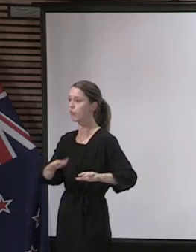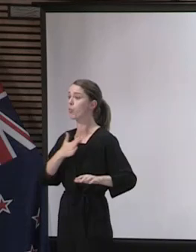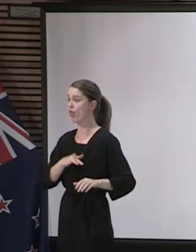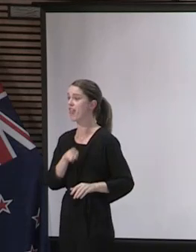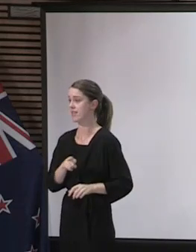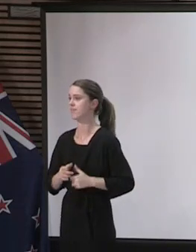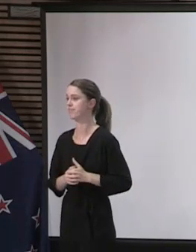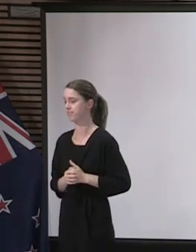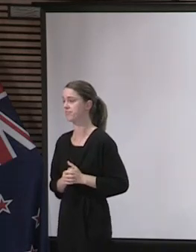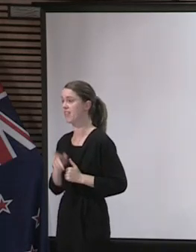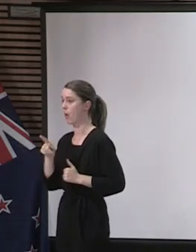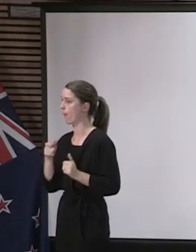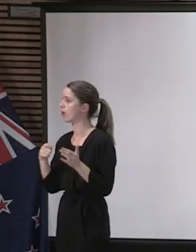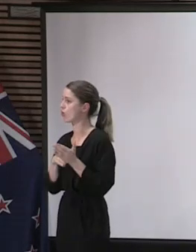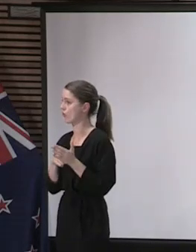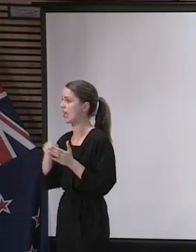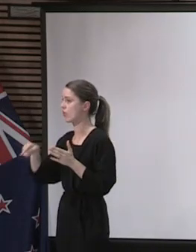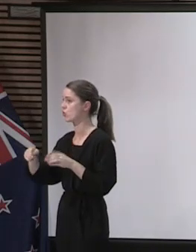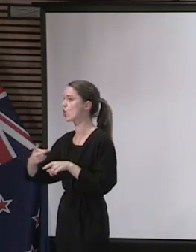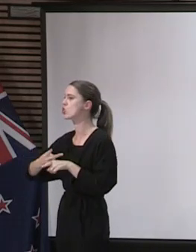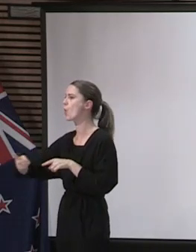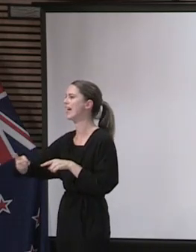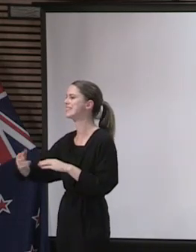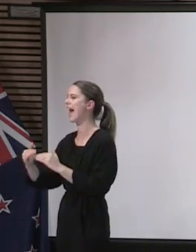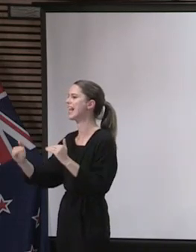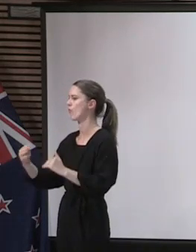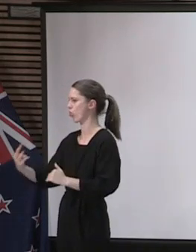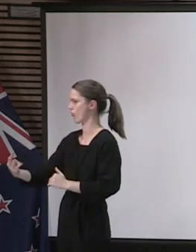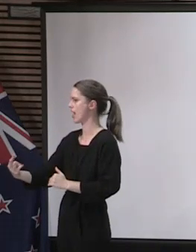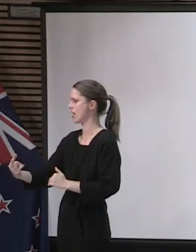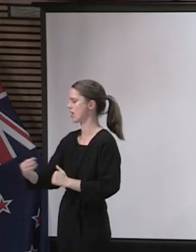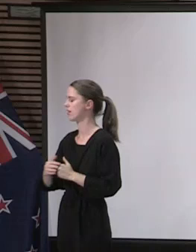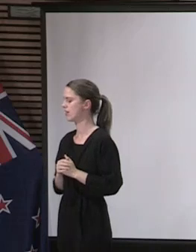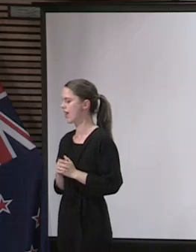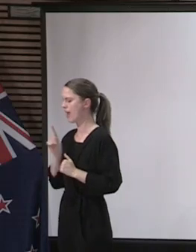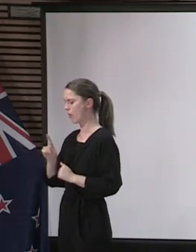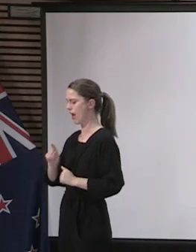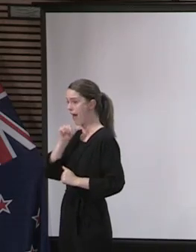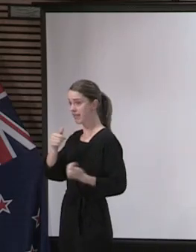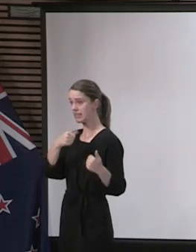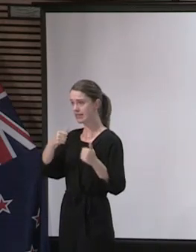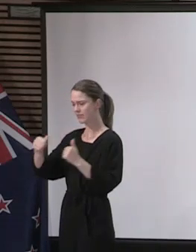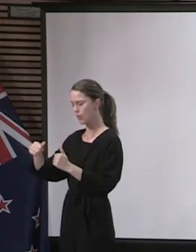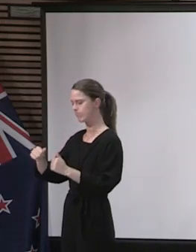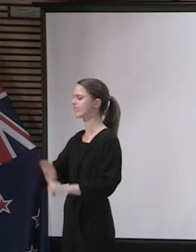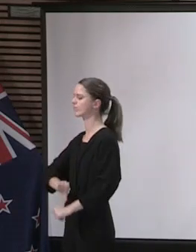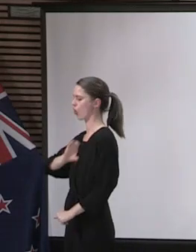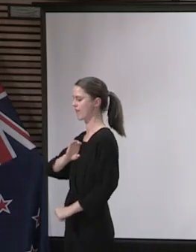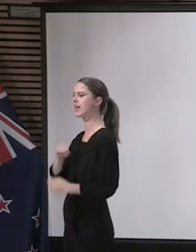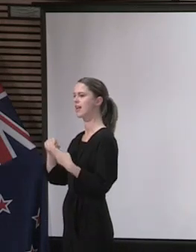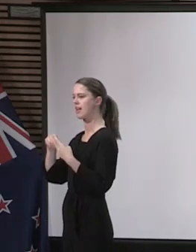Prime Minister said, that really strong tamp it out posture. So that will be